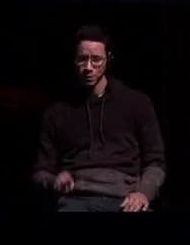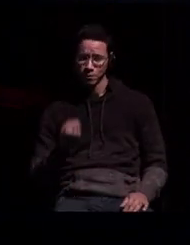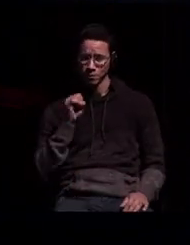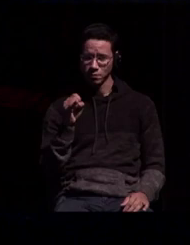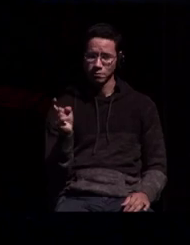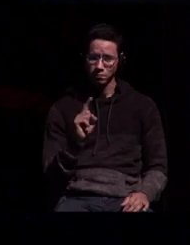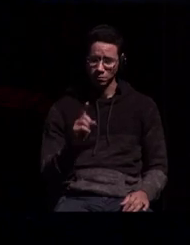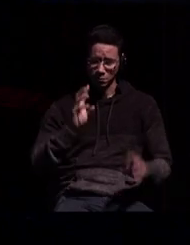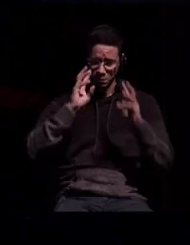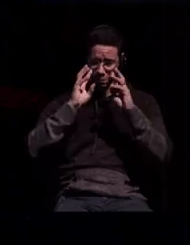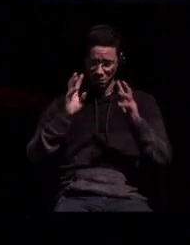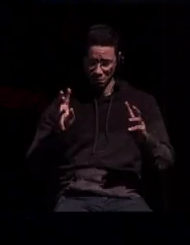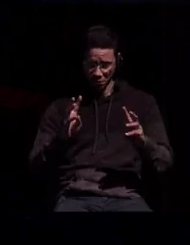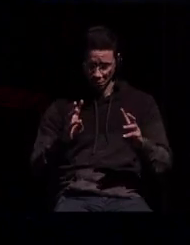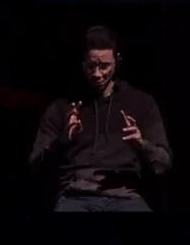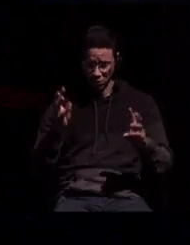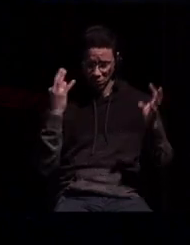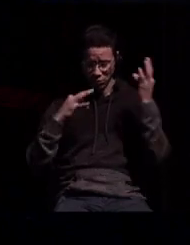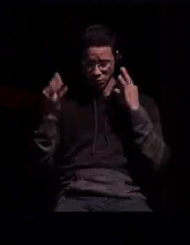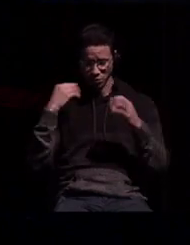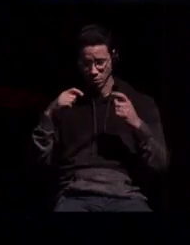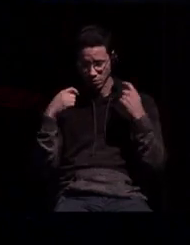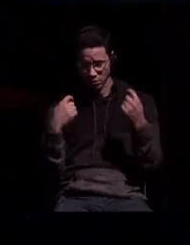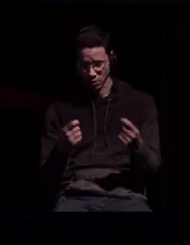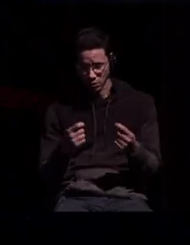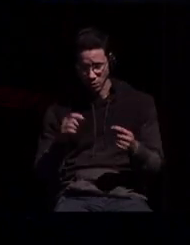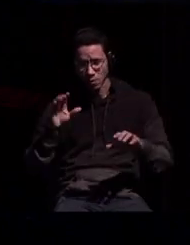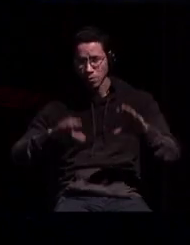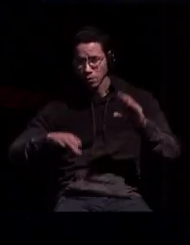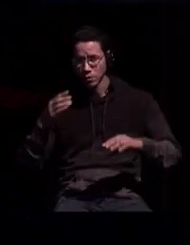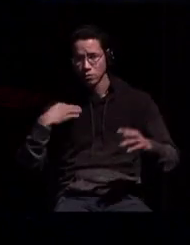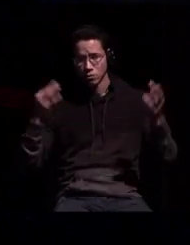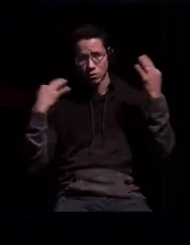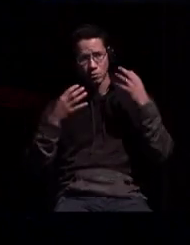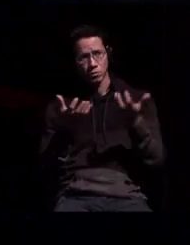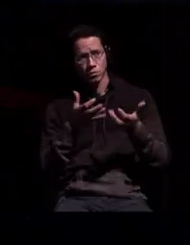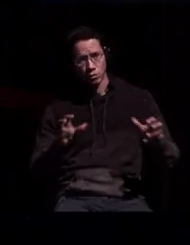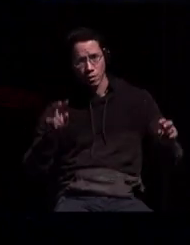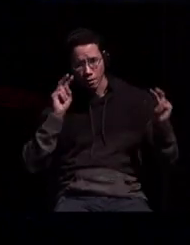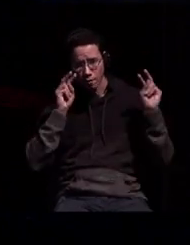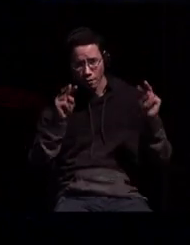what tourism is generating and that frequently tourism refuses to see. It will continue to happen